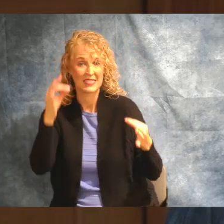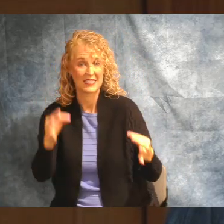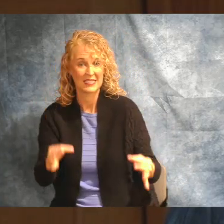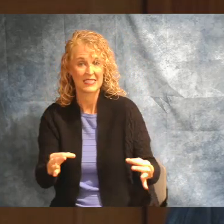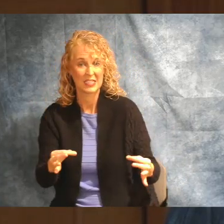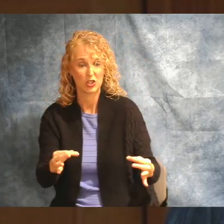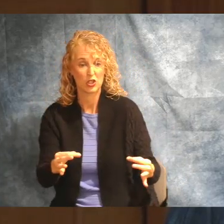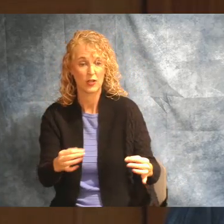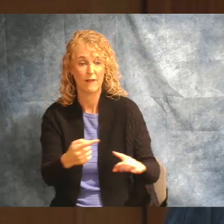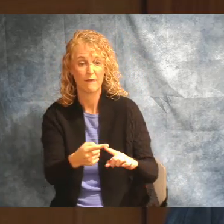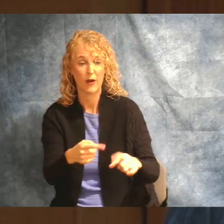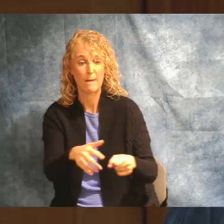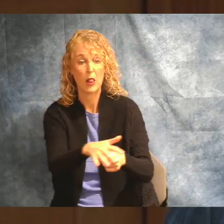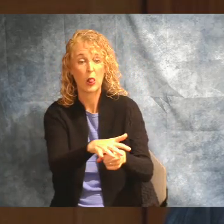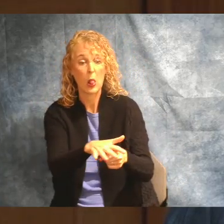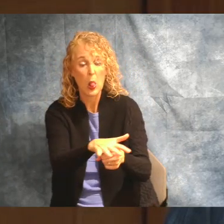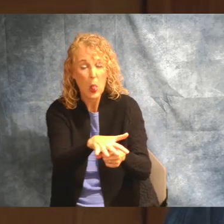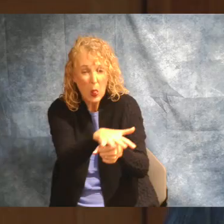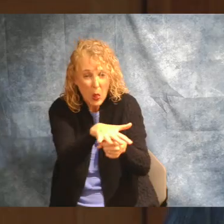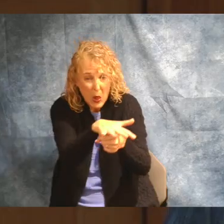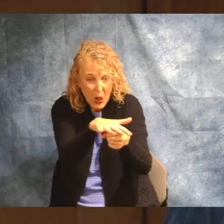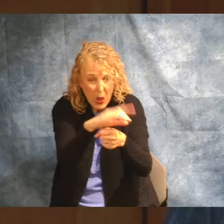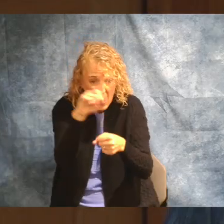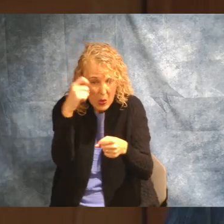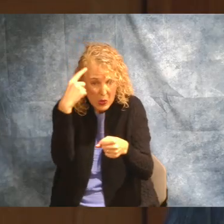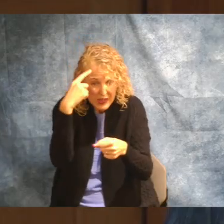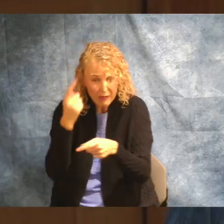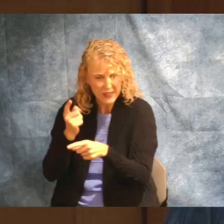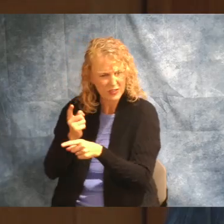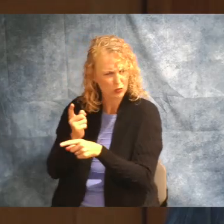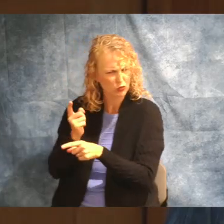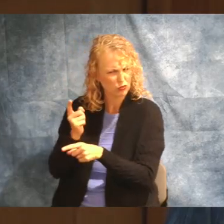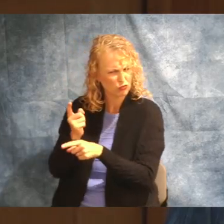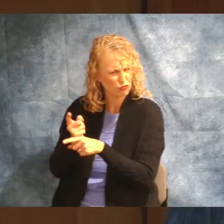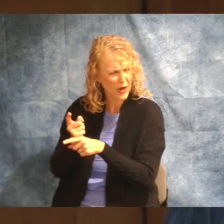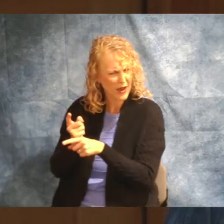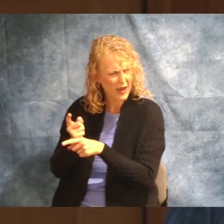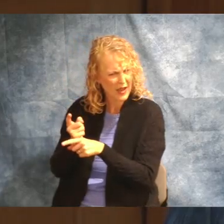by the local government in that jurisdiction. Right. Is that true? Yeah. It's just